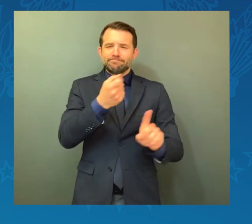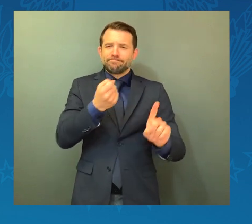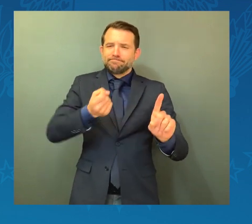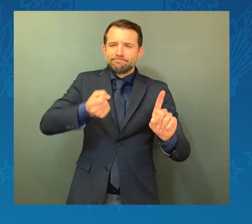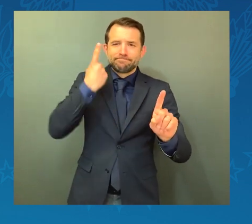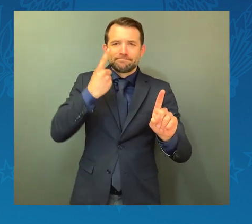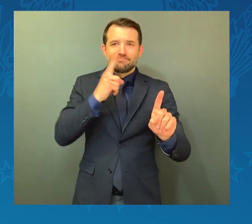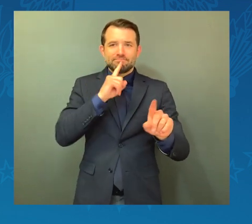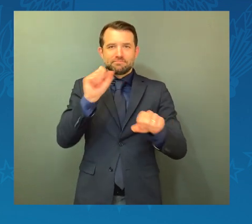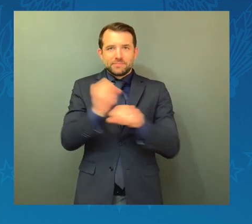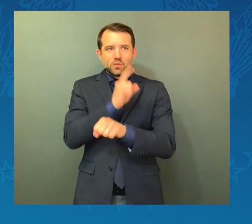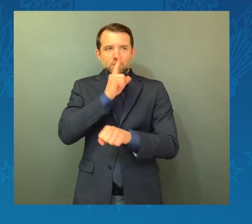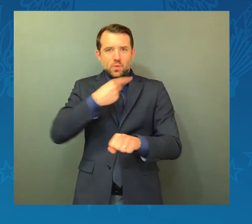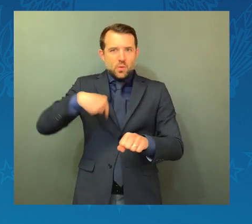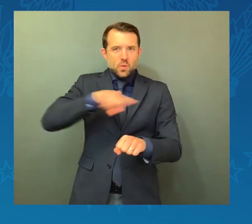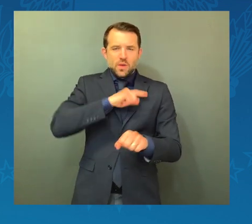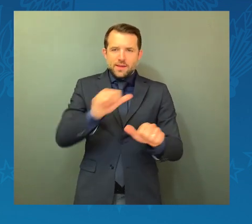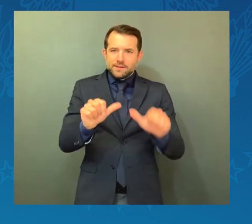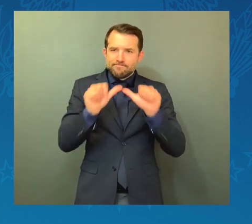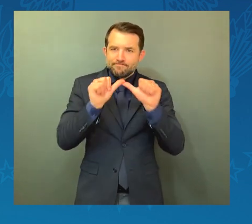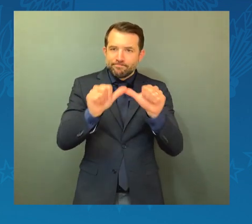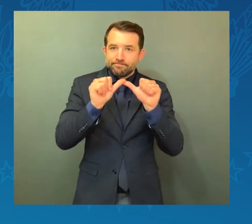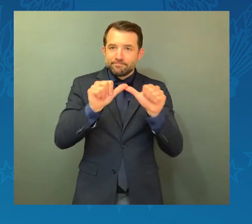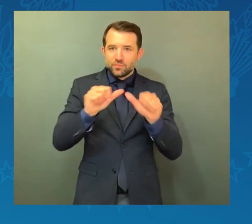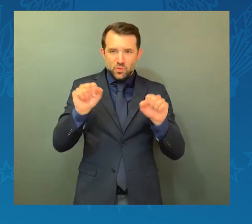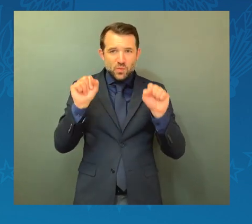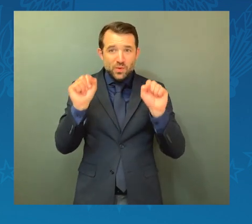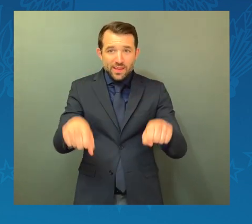Father, she made it her business to come to Greenville,